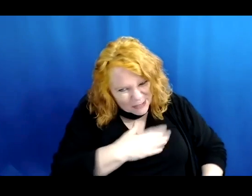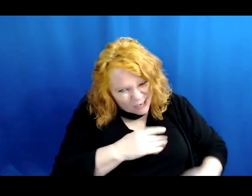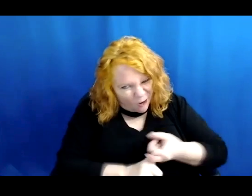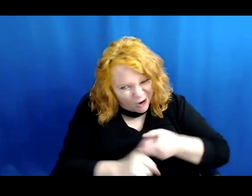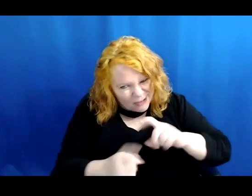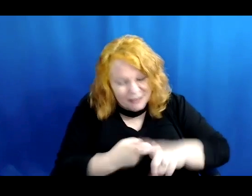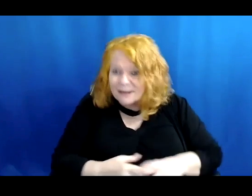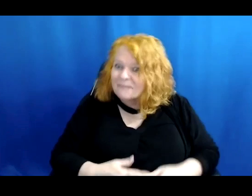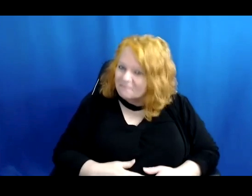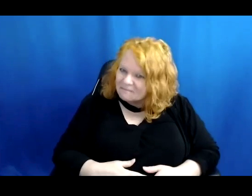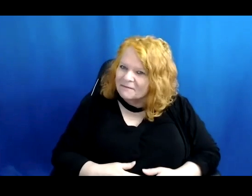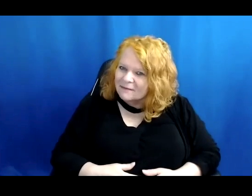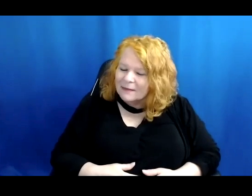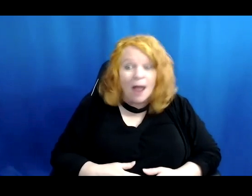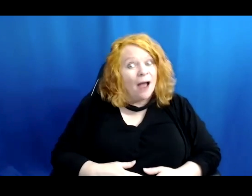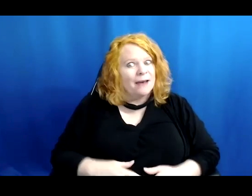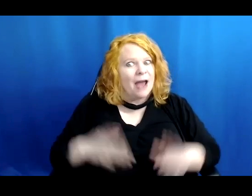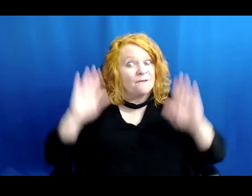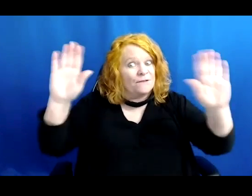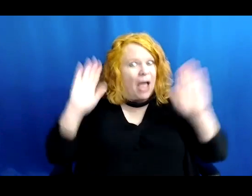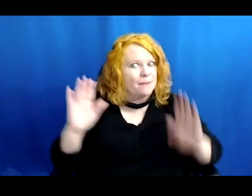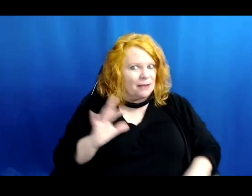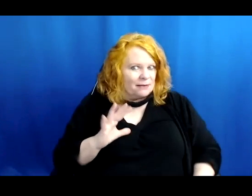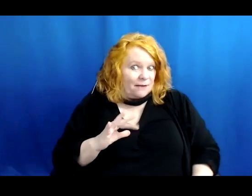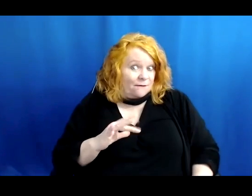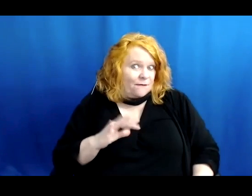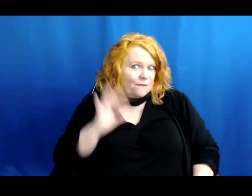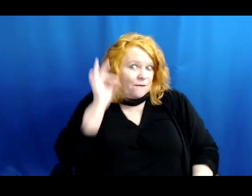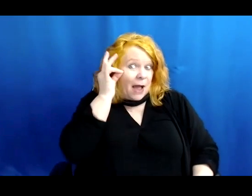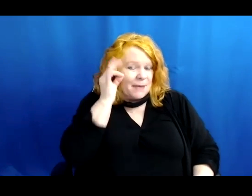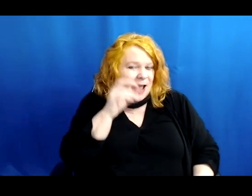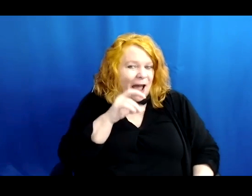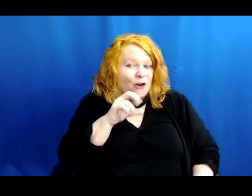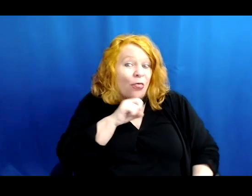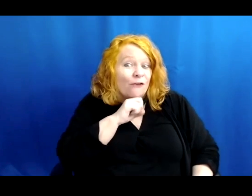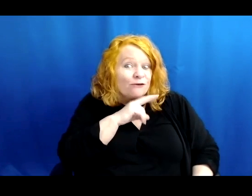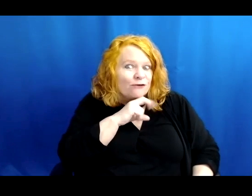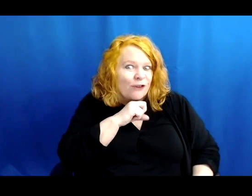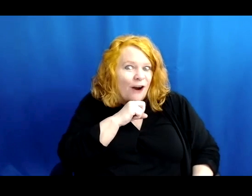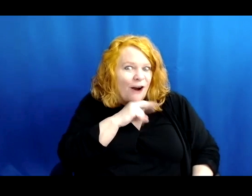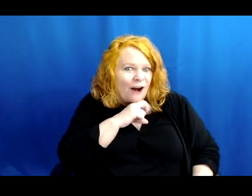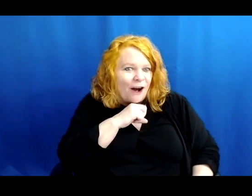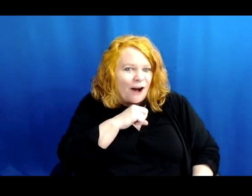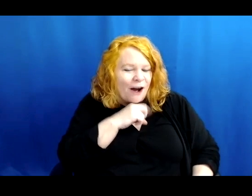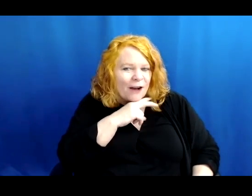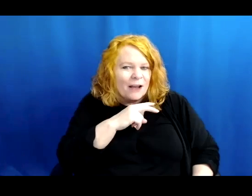Fabulously Fabulous Fabiano the Frog, our friendly frog was leaning over the side of